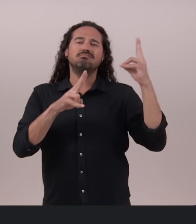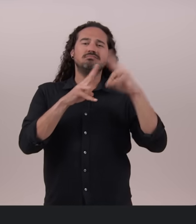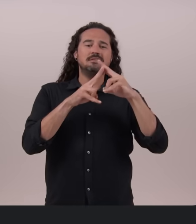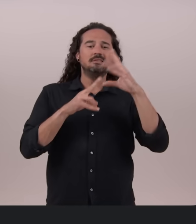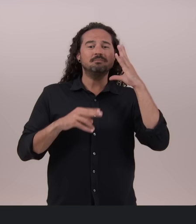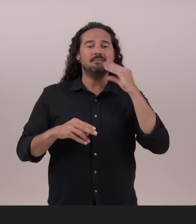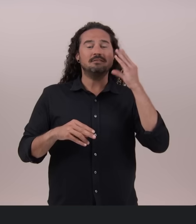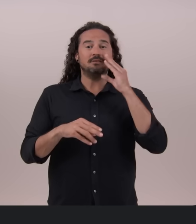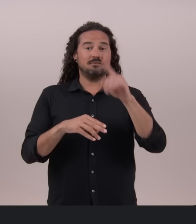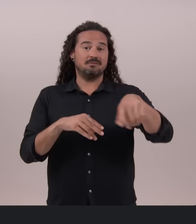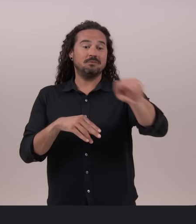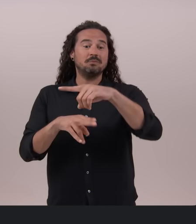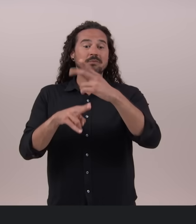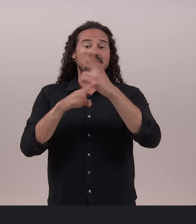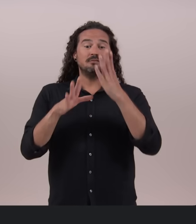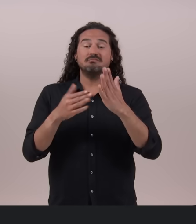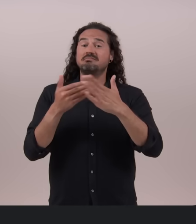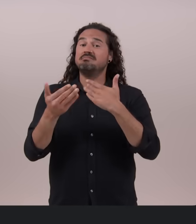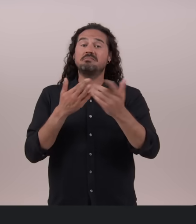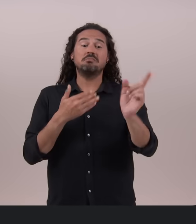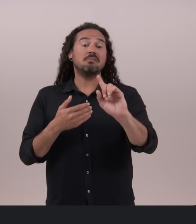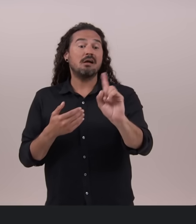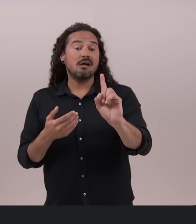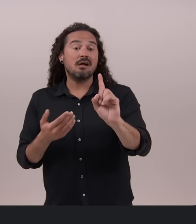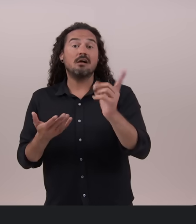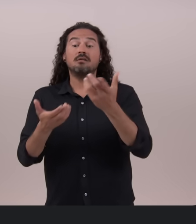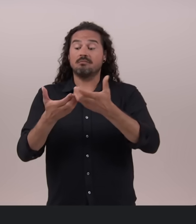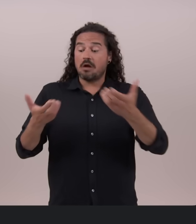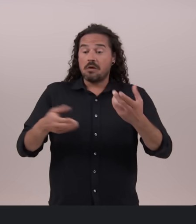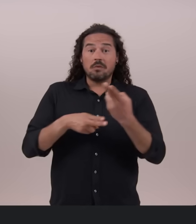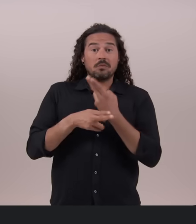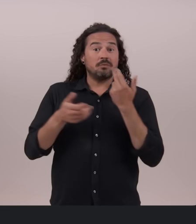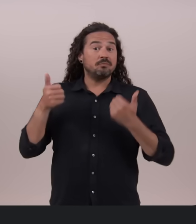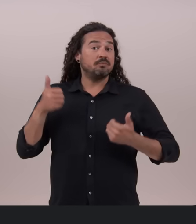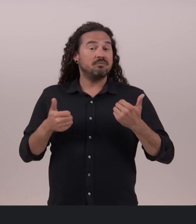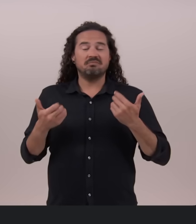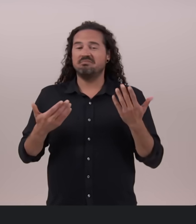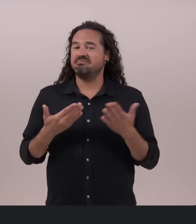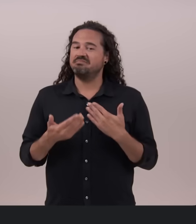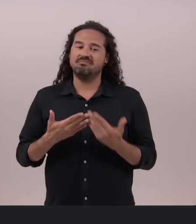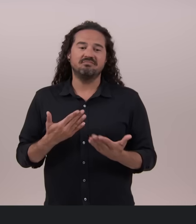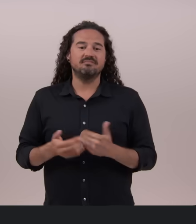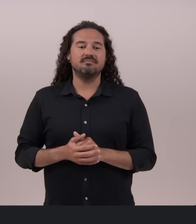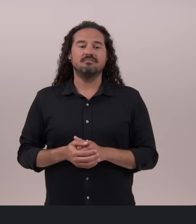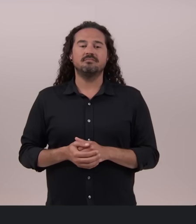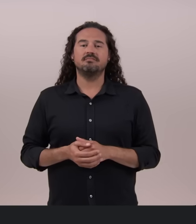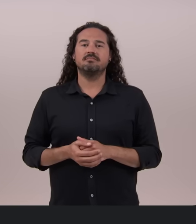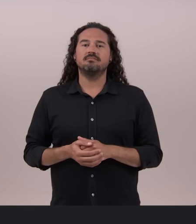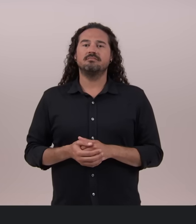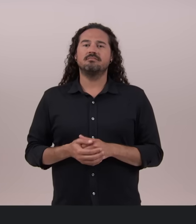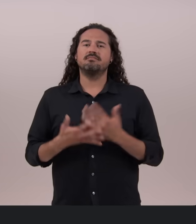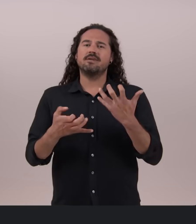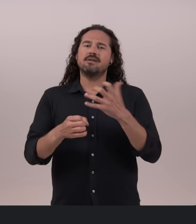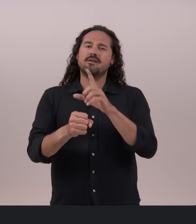no matter where they are or what kind of devices they have. We want to ensure you have access